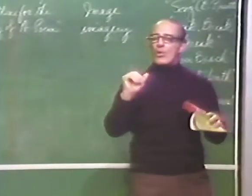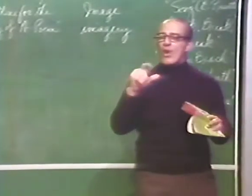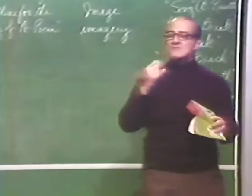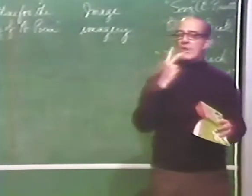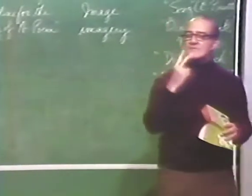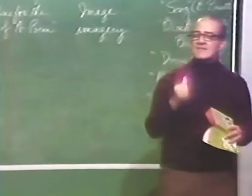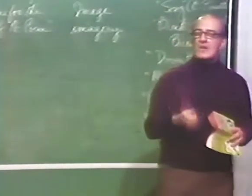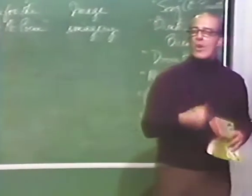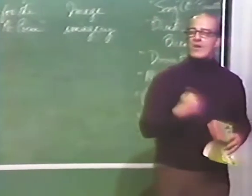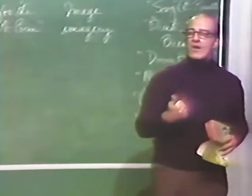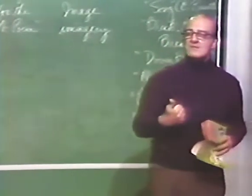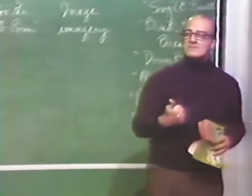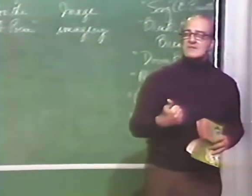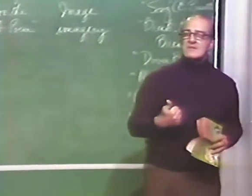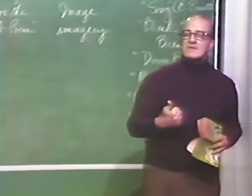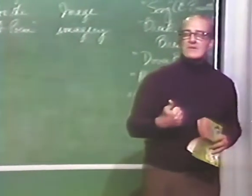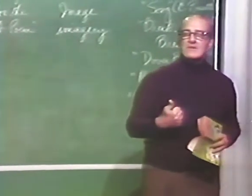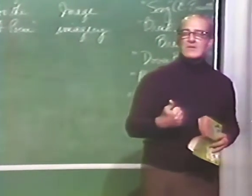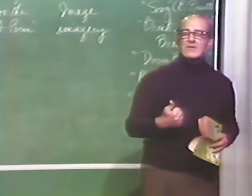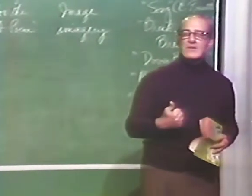AND YOU ALSO SEE WHAT ELSE?